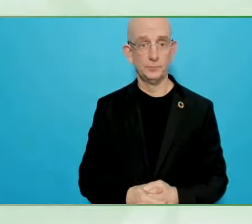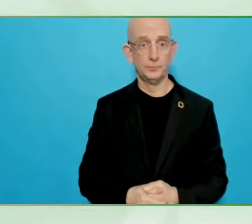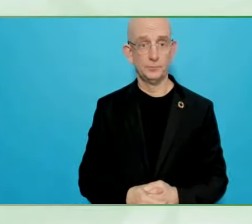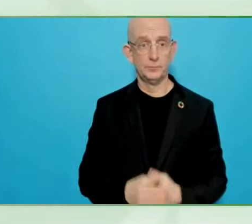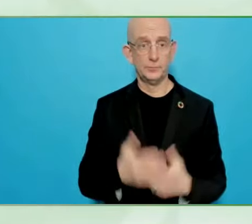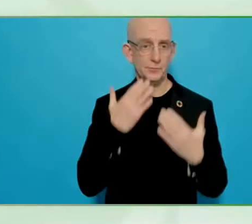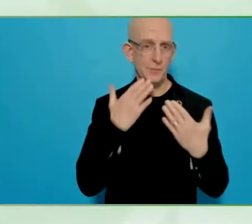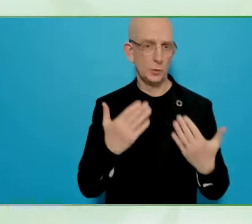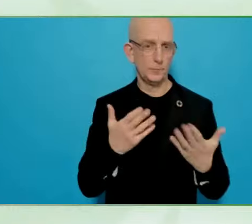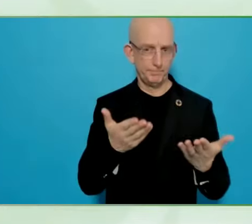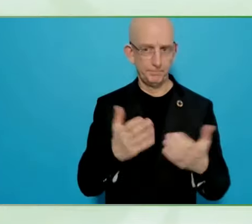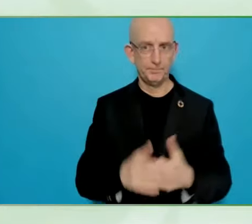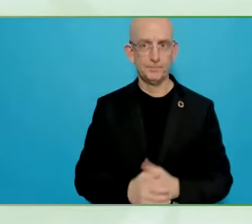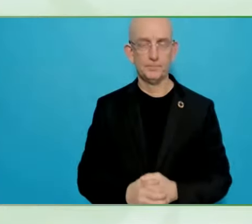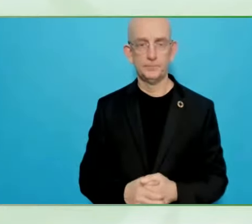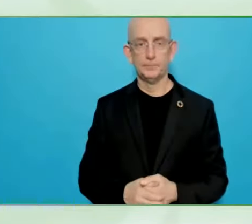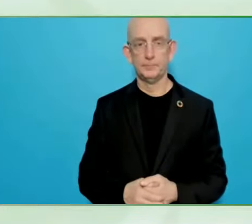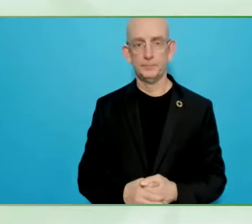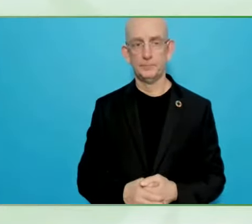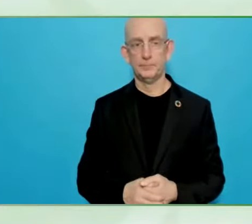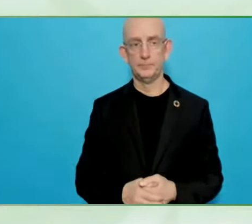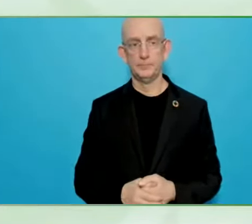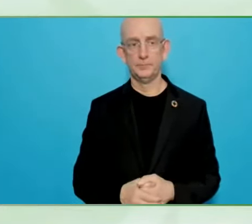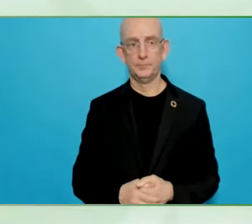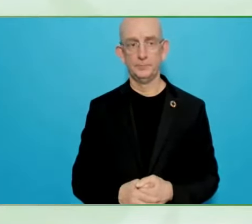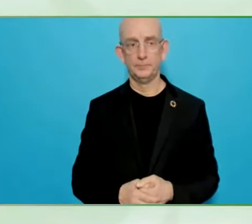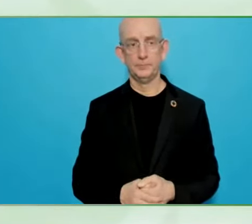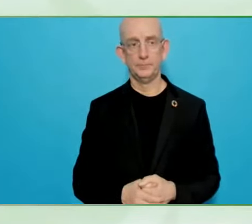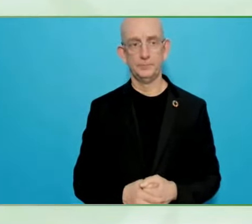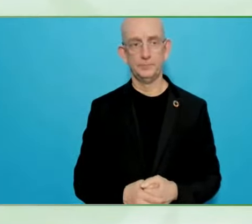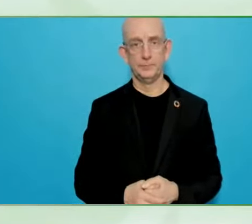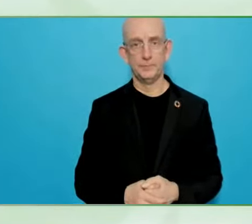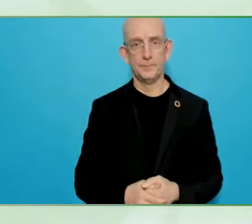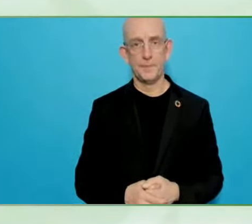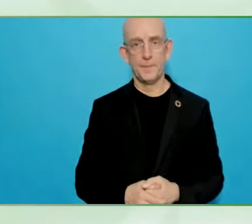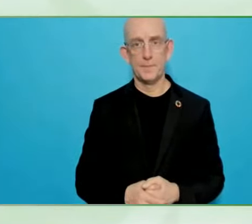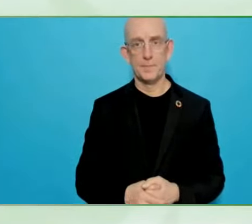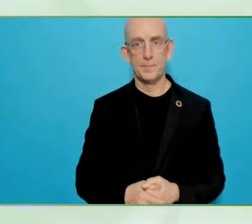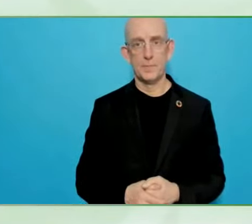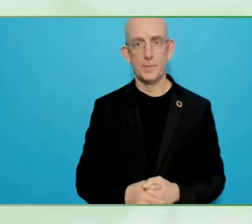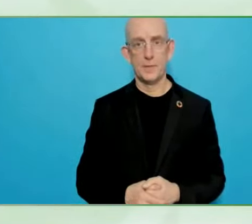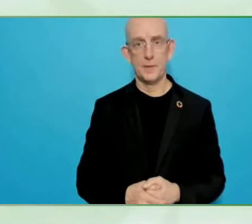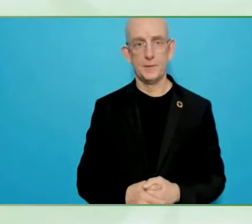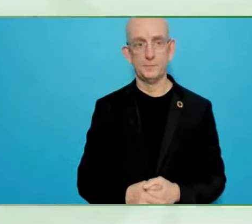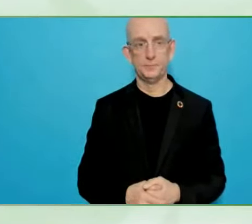in relation to elections of next year, not as such, we are not